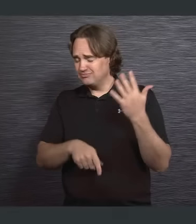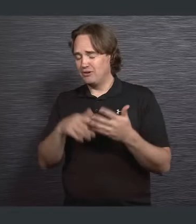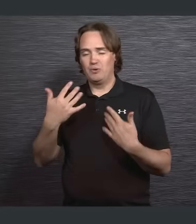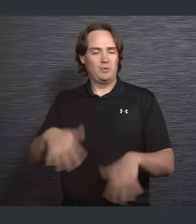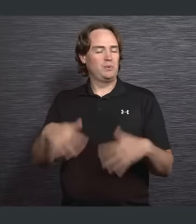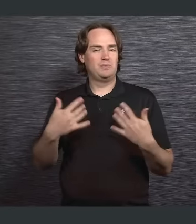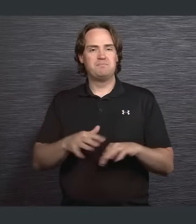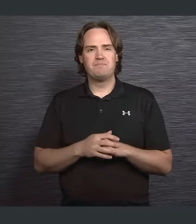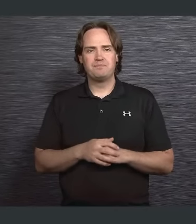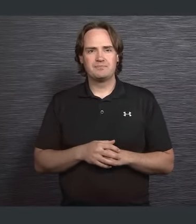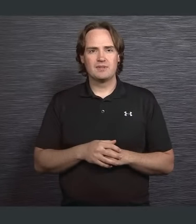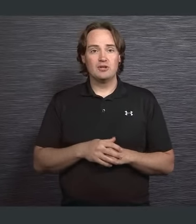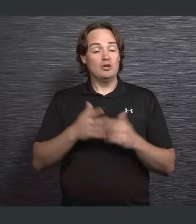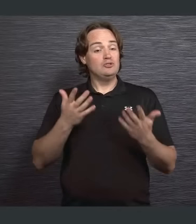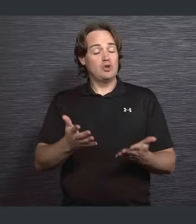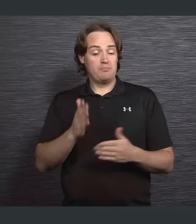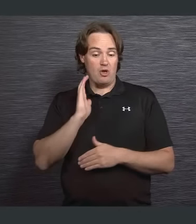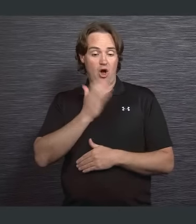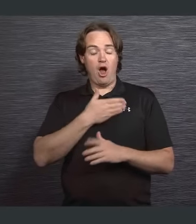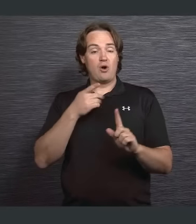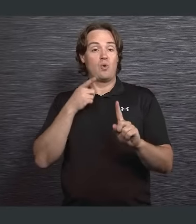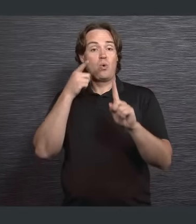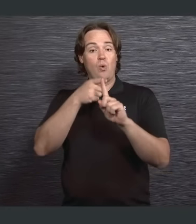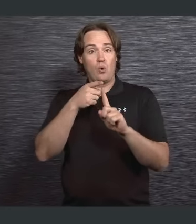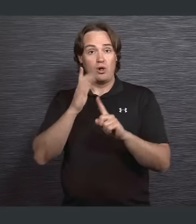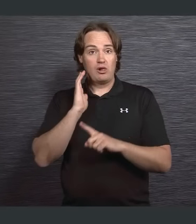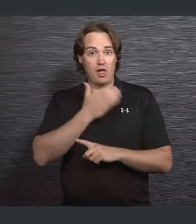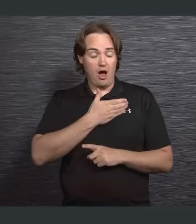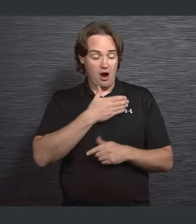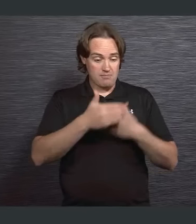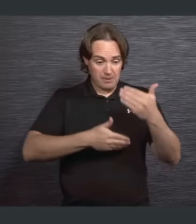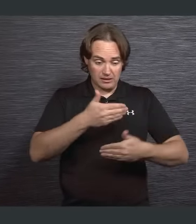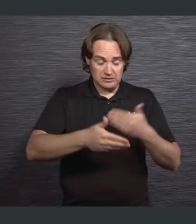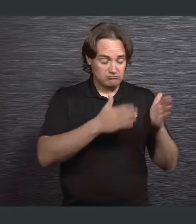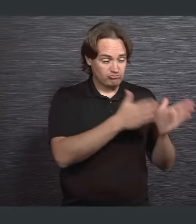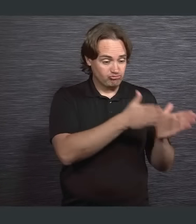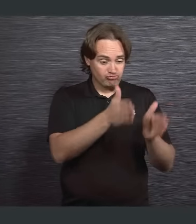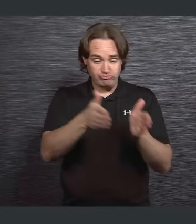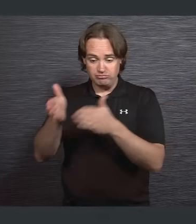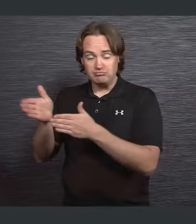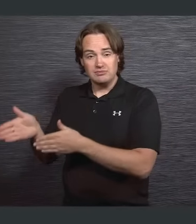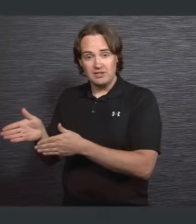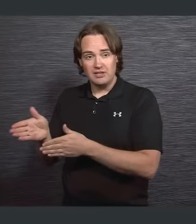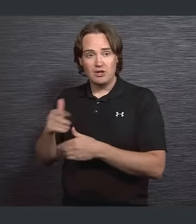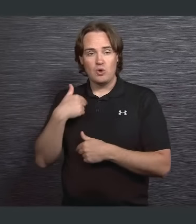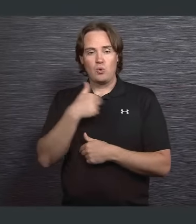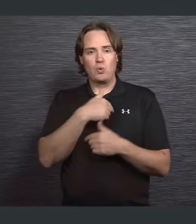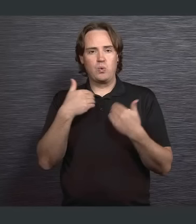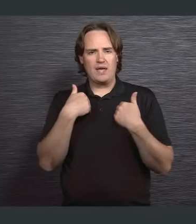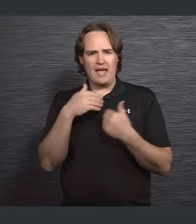Based on the roadmap from mobile to mobility, we have introduced software-defined products